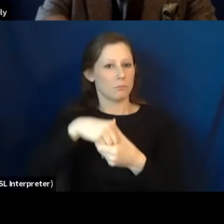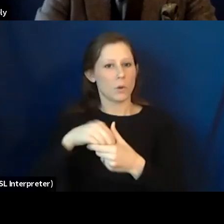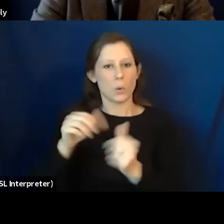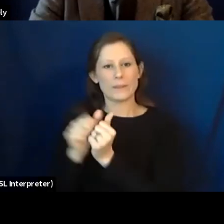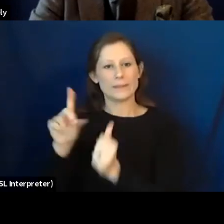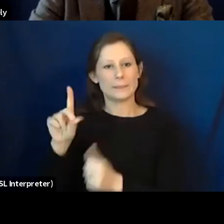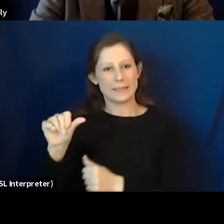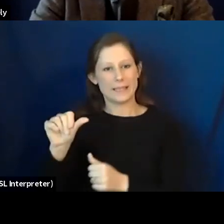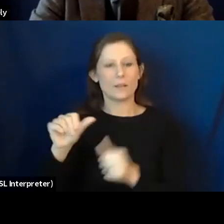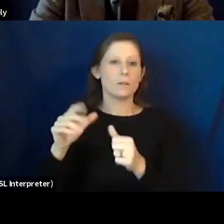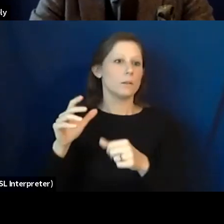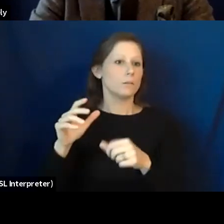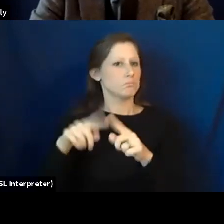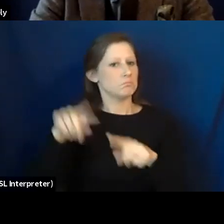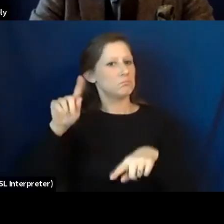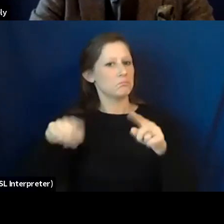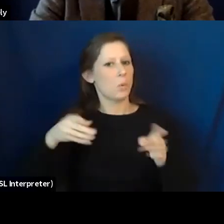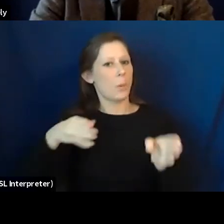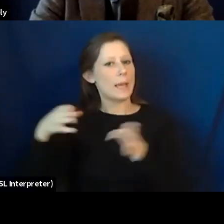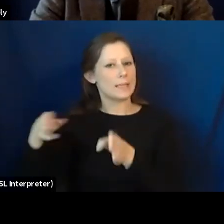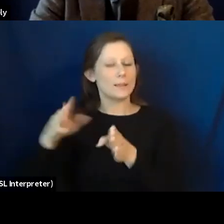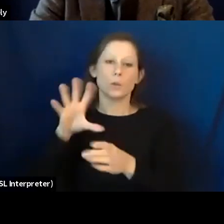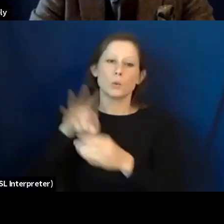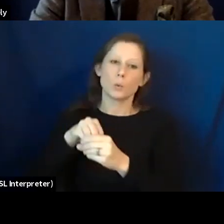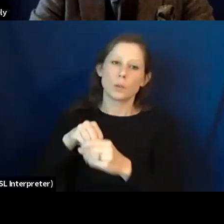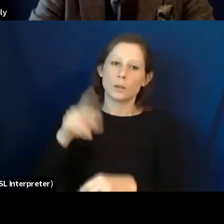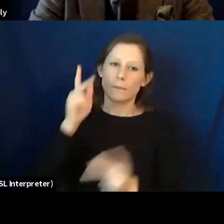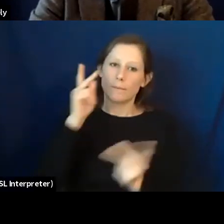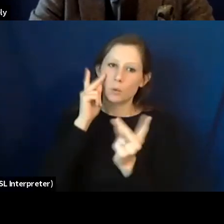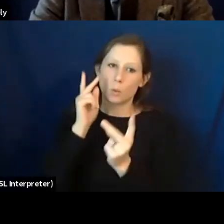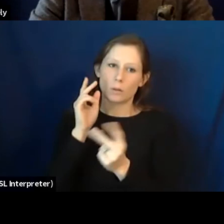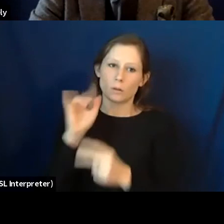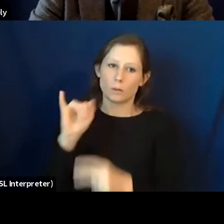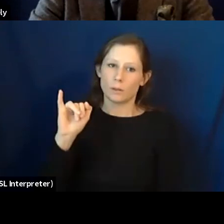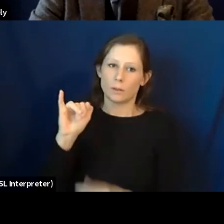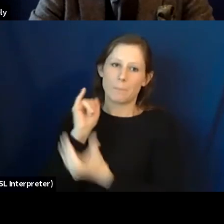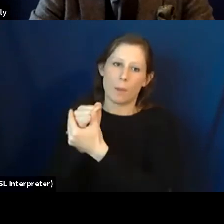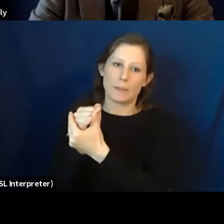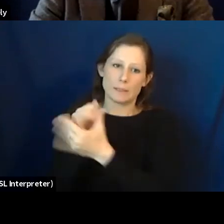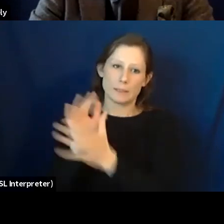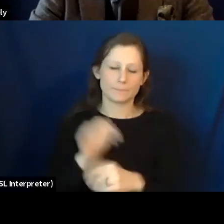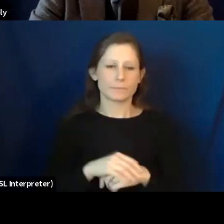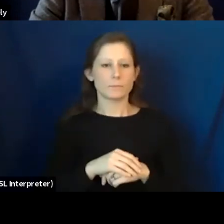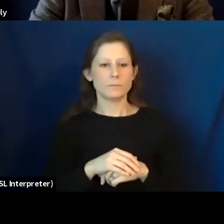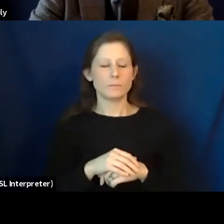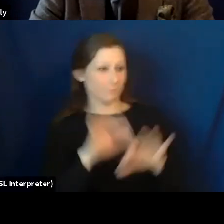and including visual impairment yeah great um that's a good place for me to put a plug